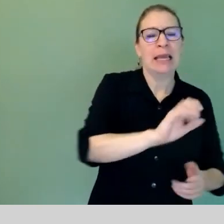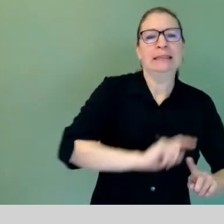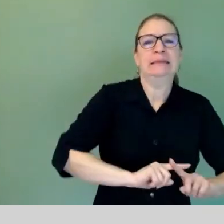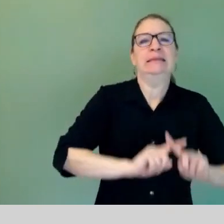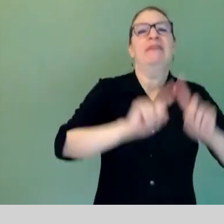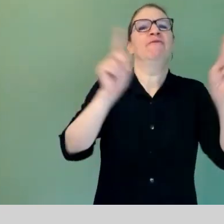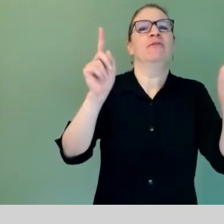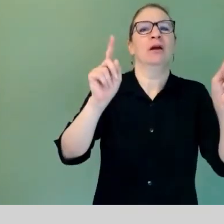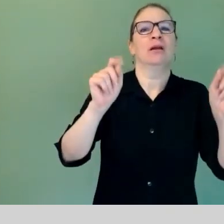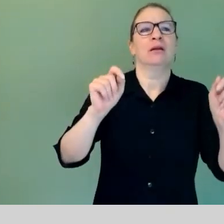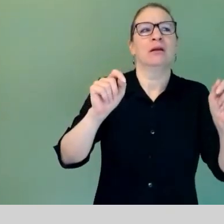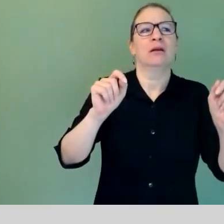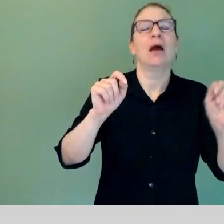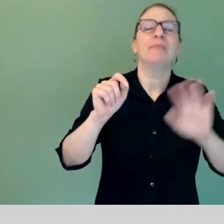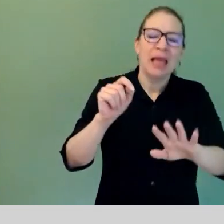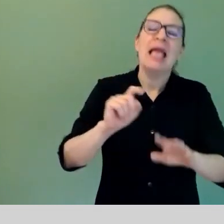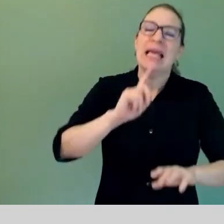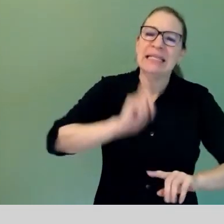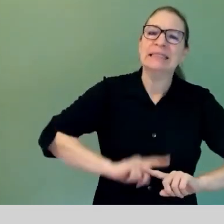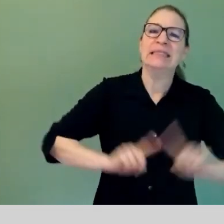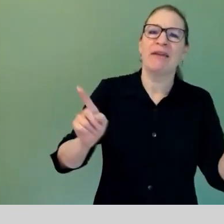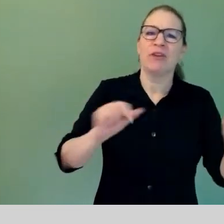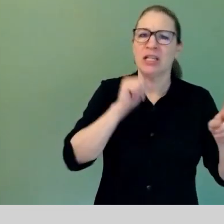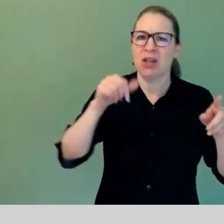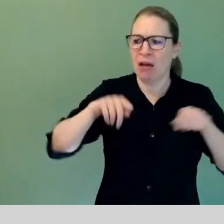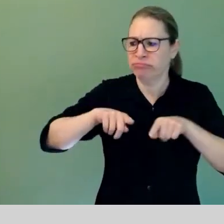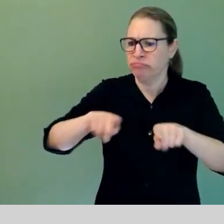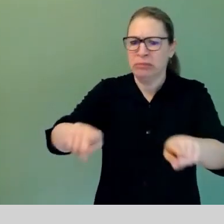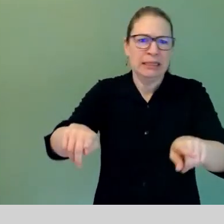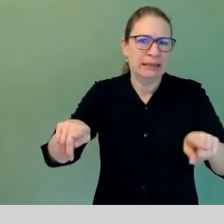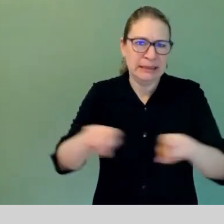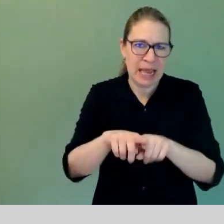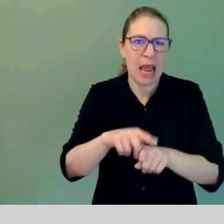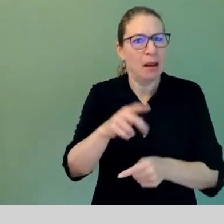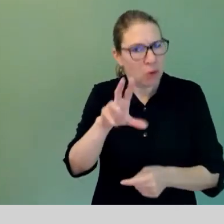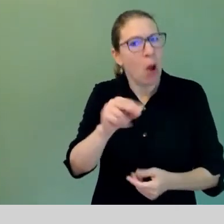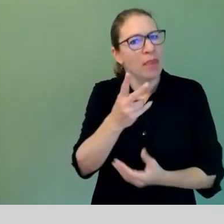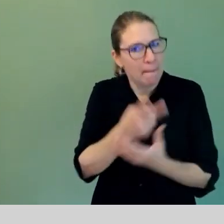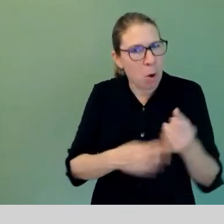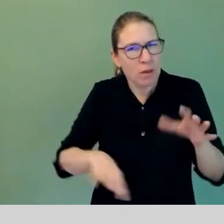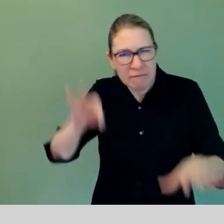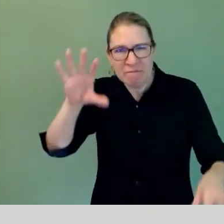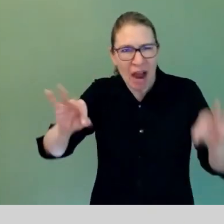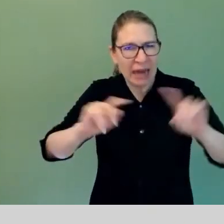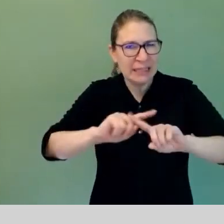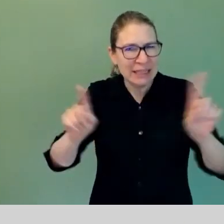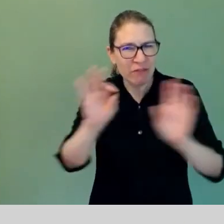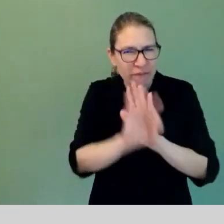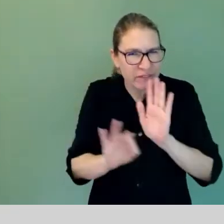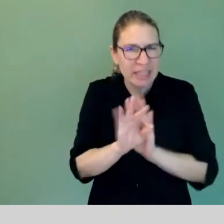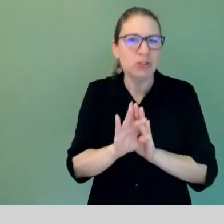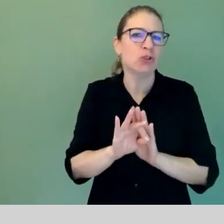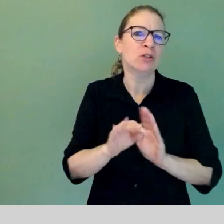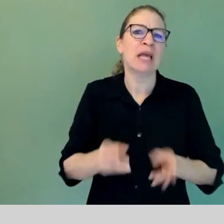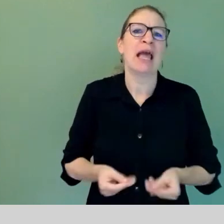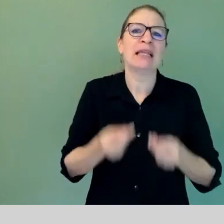from what we already have with MFCC in this example. So they're both different features and conveying different meaning in this case.